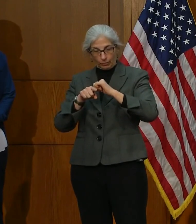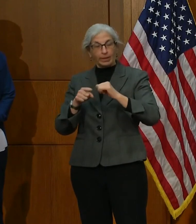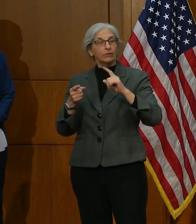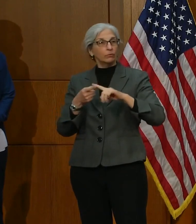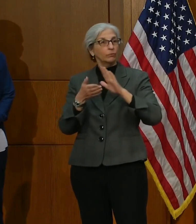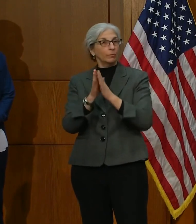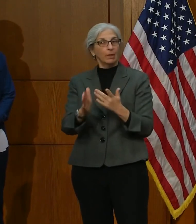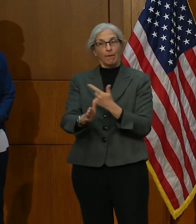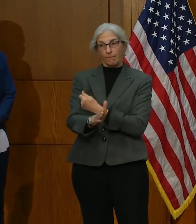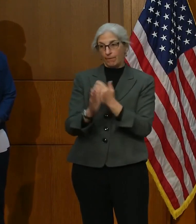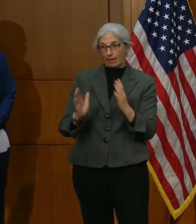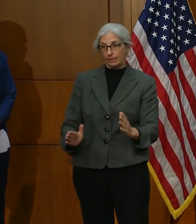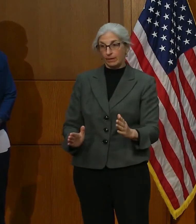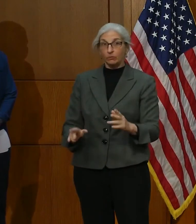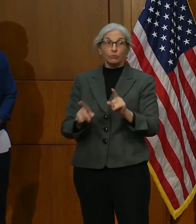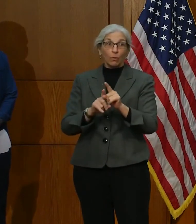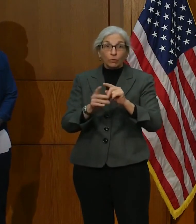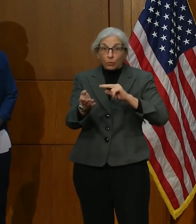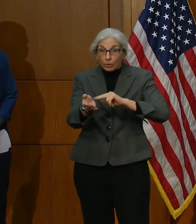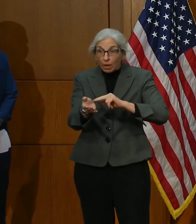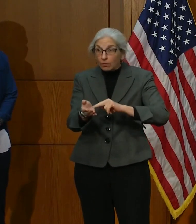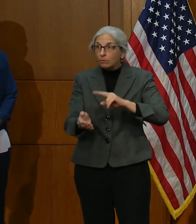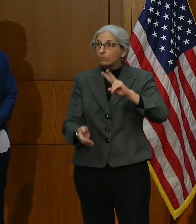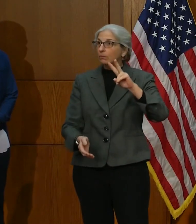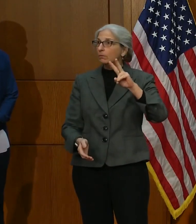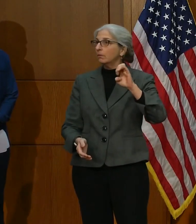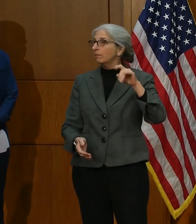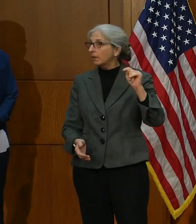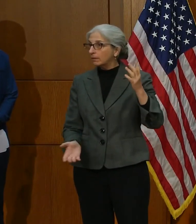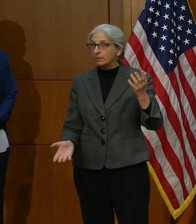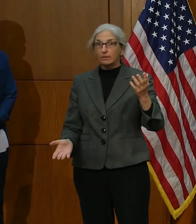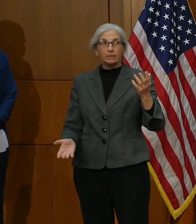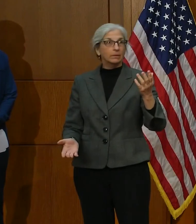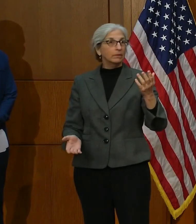TRAINING SOME WILL NEED LONGER TRAINING WHO HAVE NOT BEATEN VACCINATORS AND PASSING